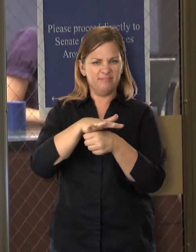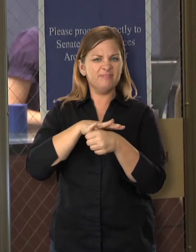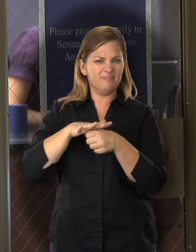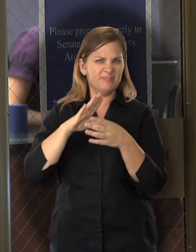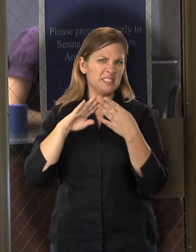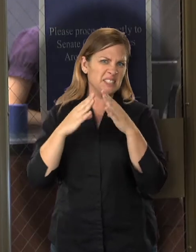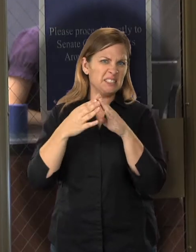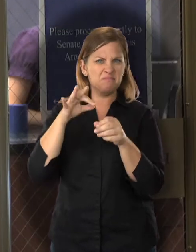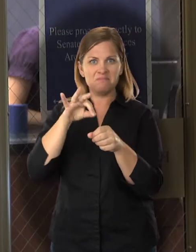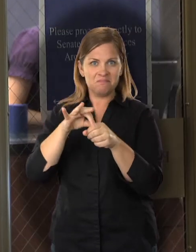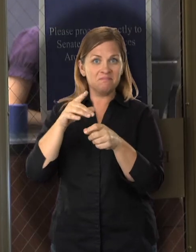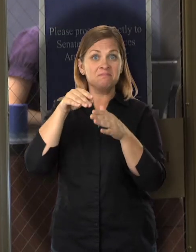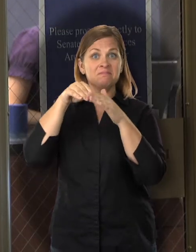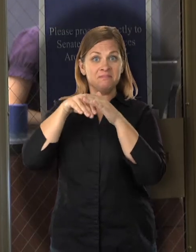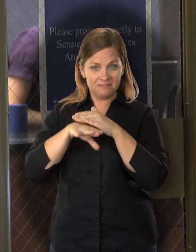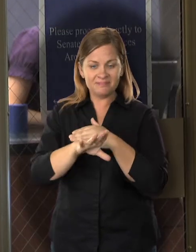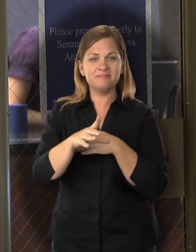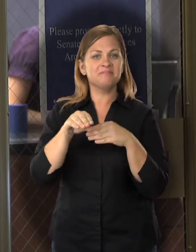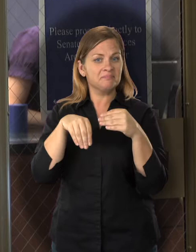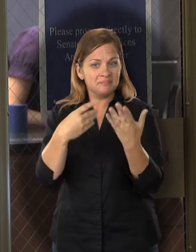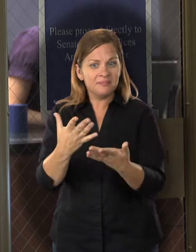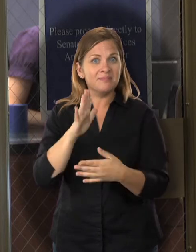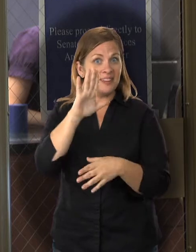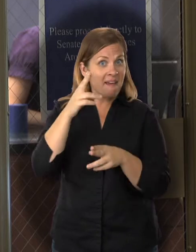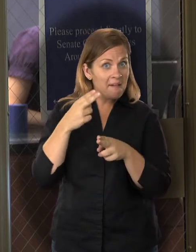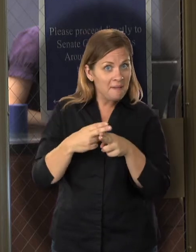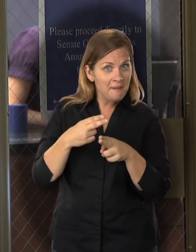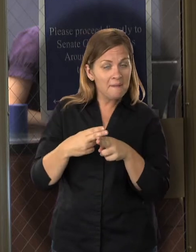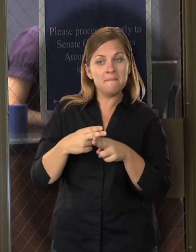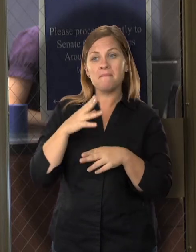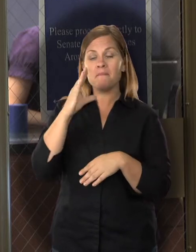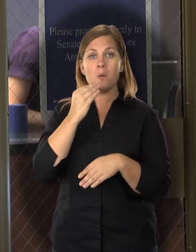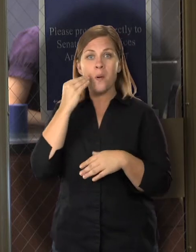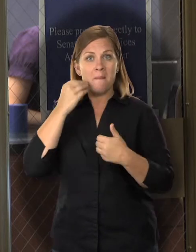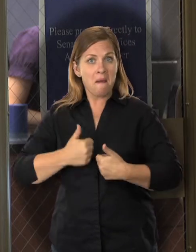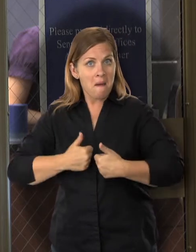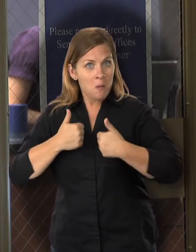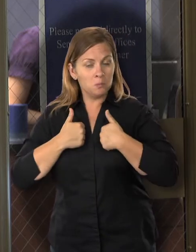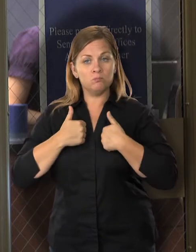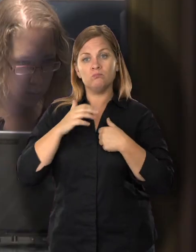is to check in with staff there.